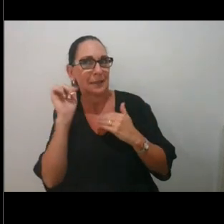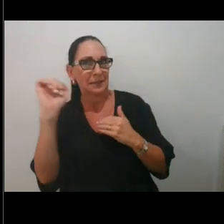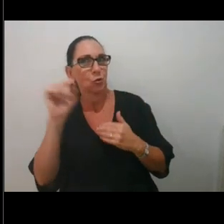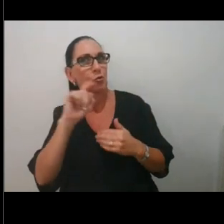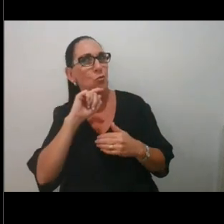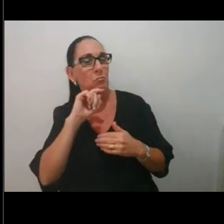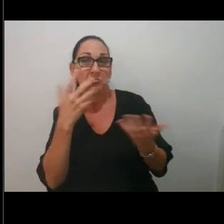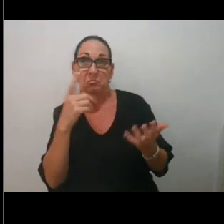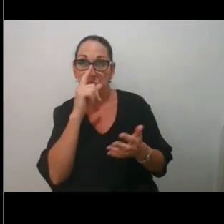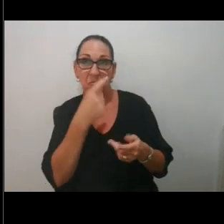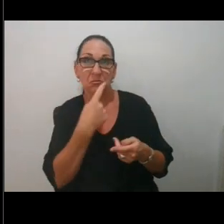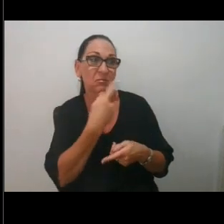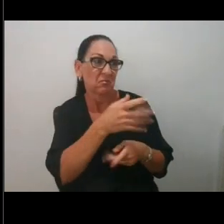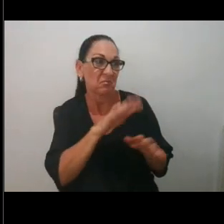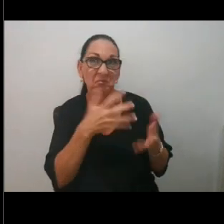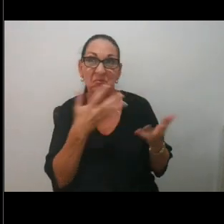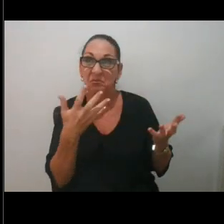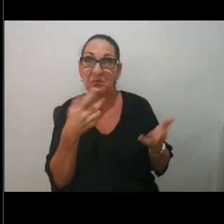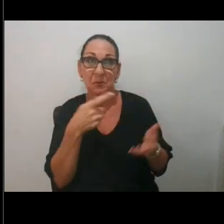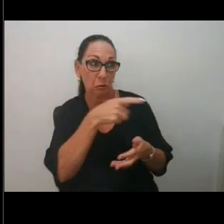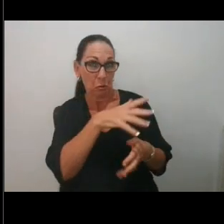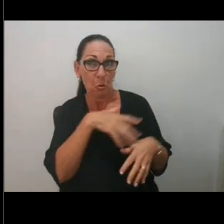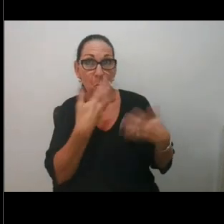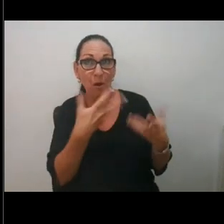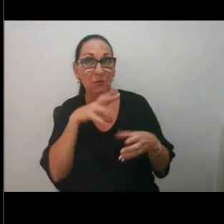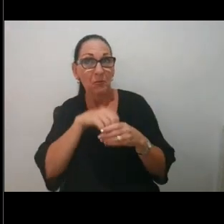don't want that don't want to participate in the program that the spot could be utilized by other